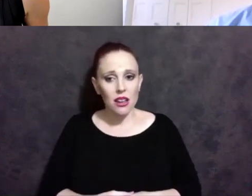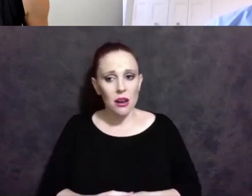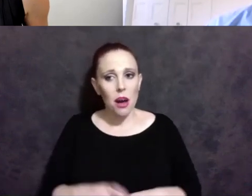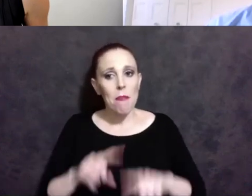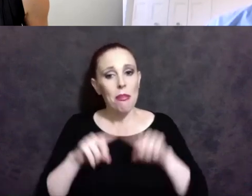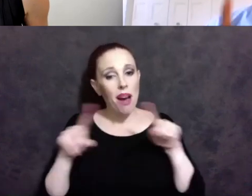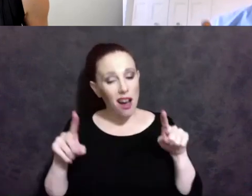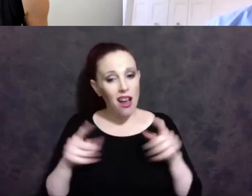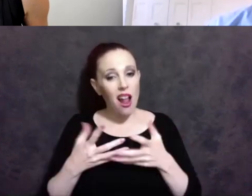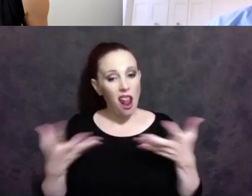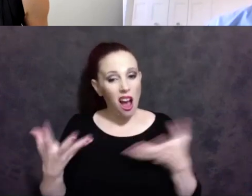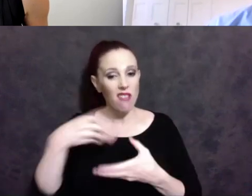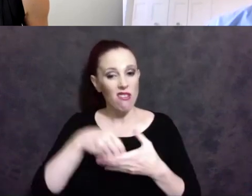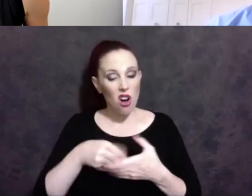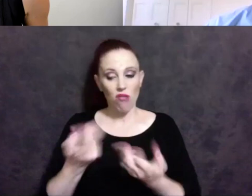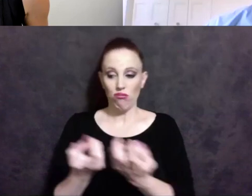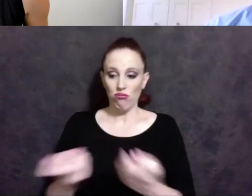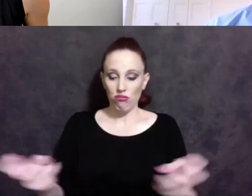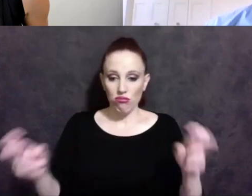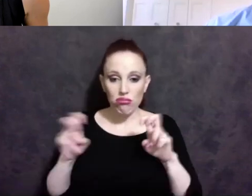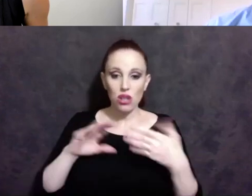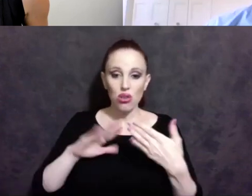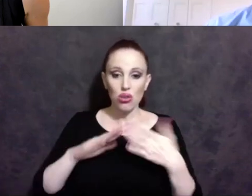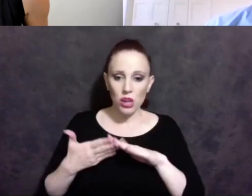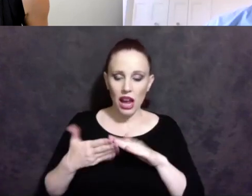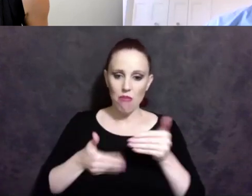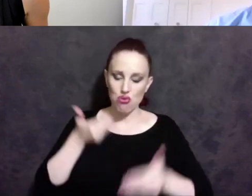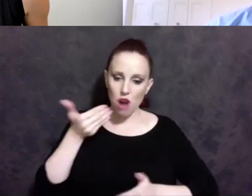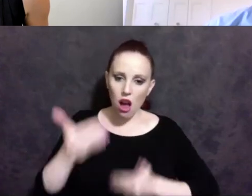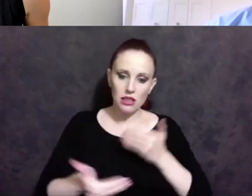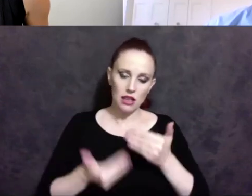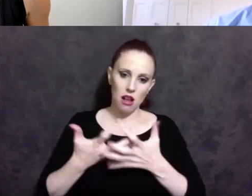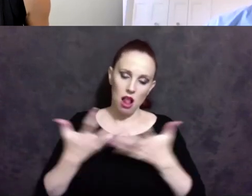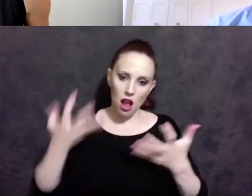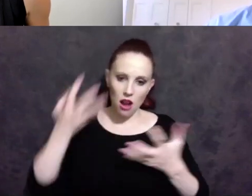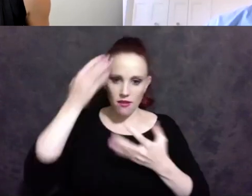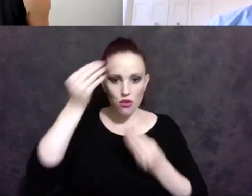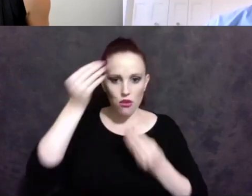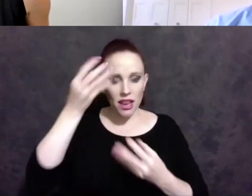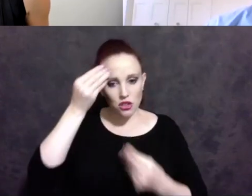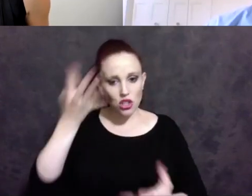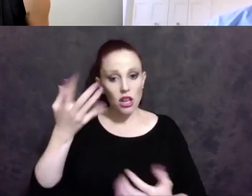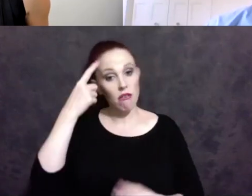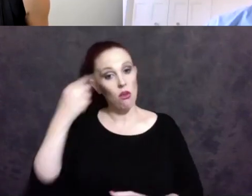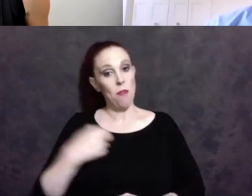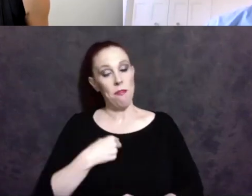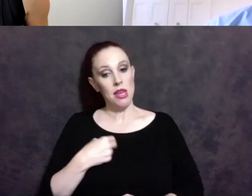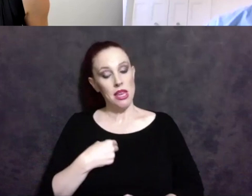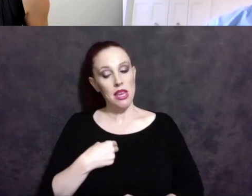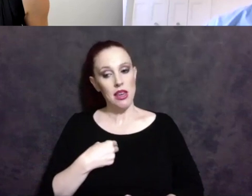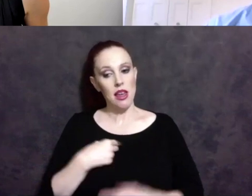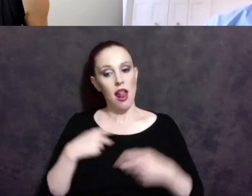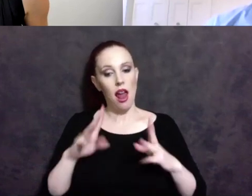sitting in that community and processing all that information. For me it let me identify